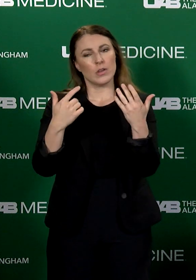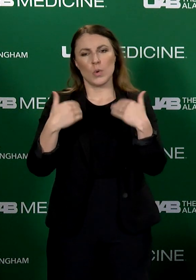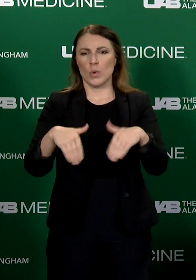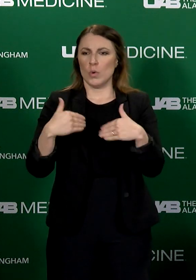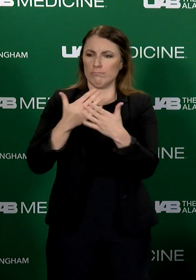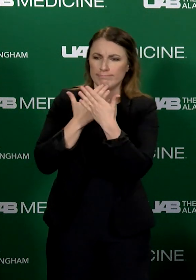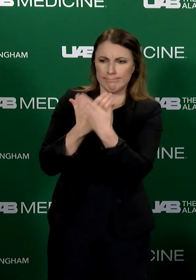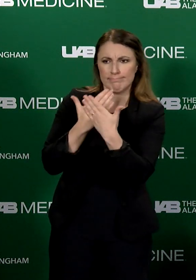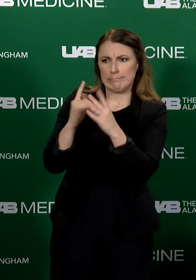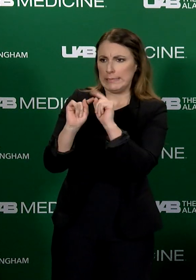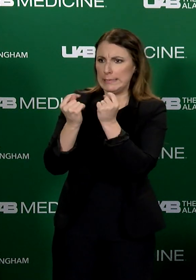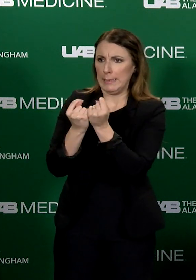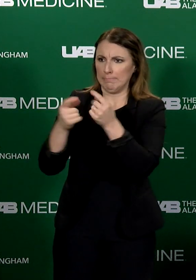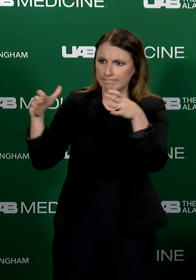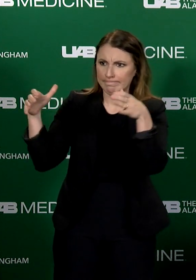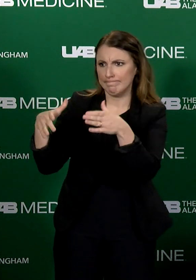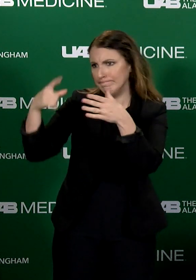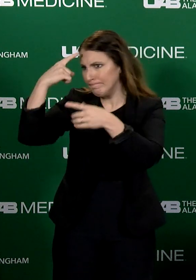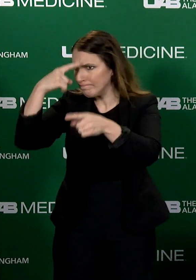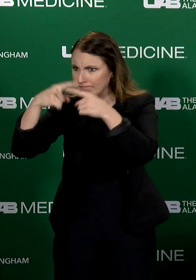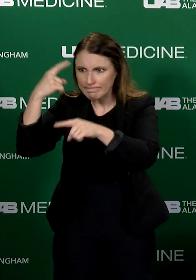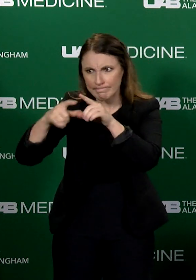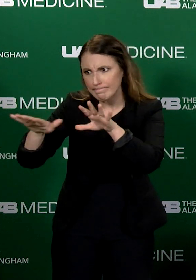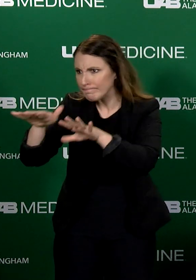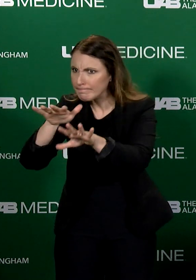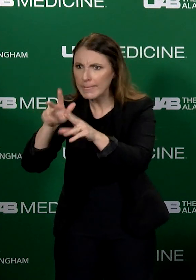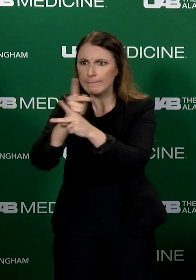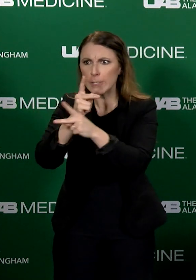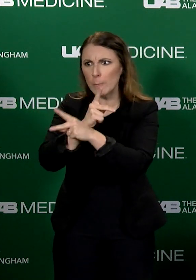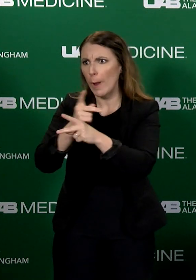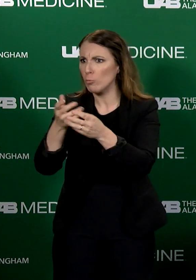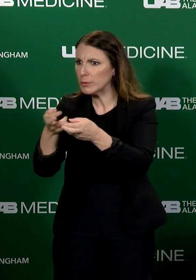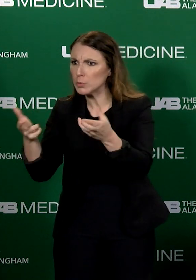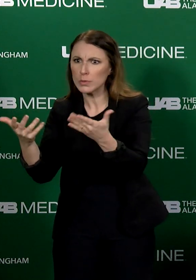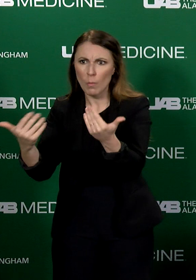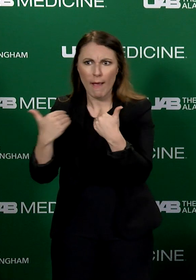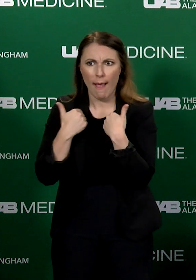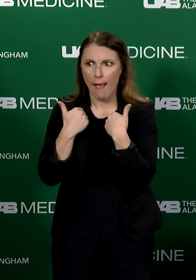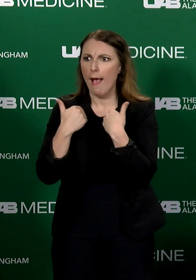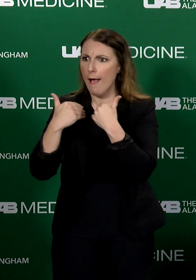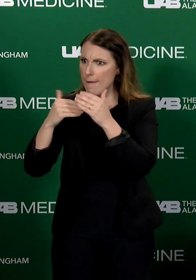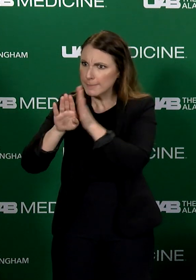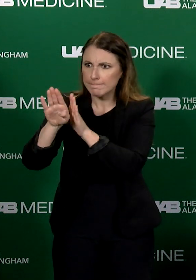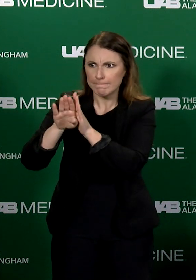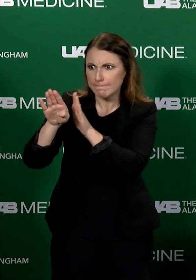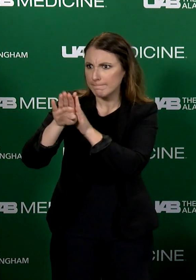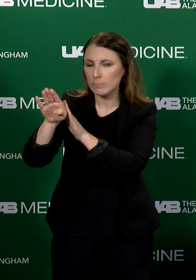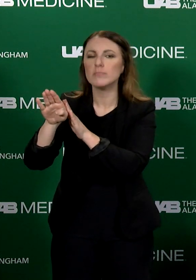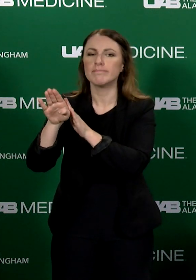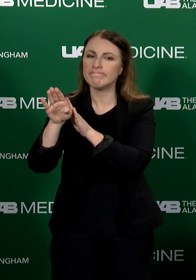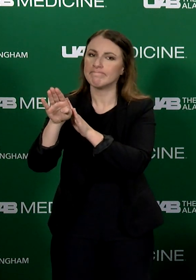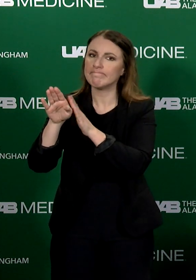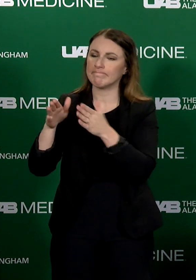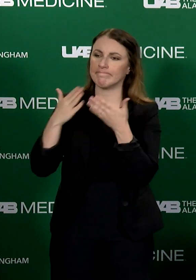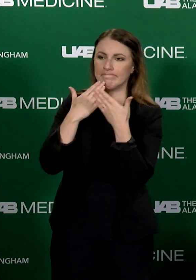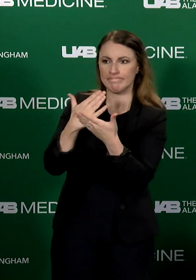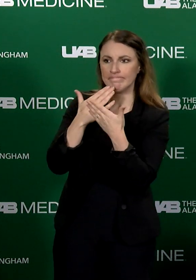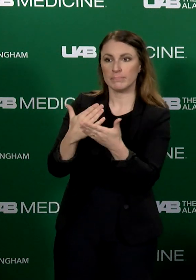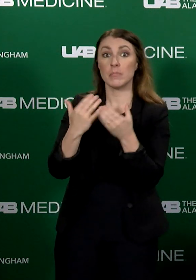that's come together with a lot of resources from UAB to help with that effort so we know that a lot of people in the community have been asking about